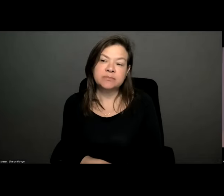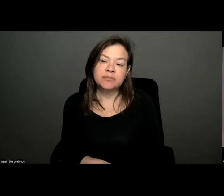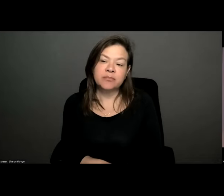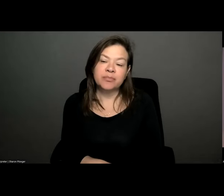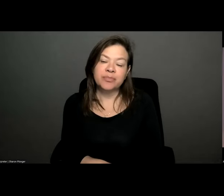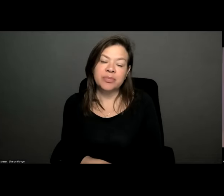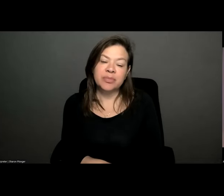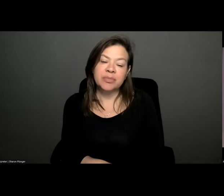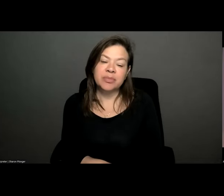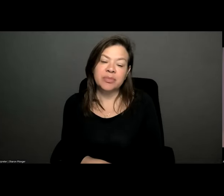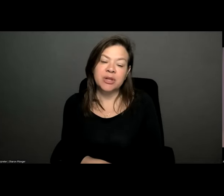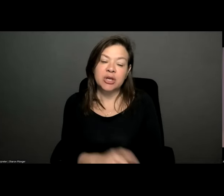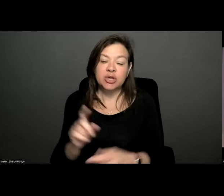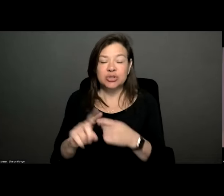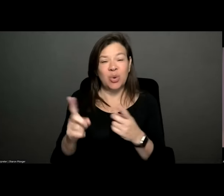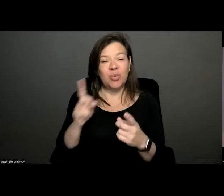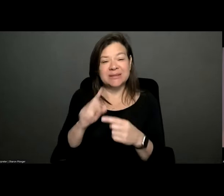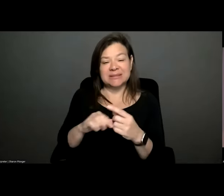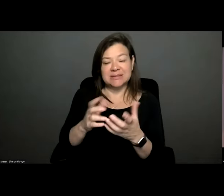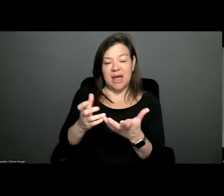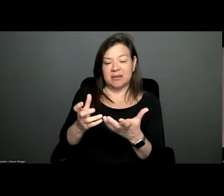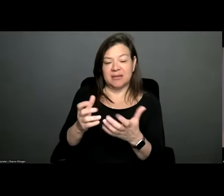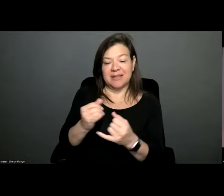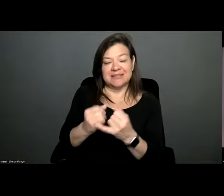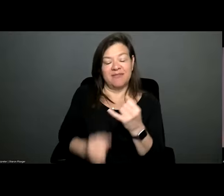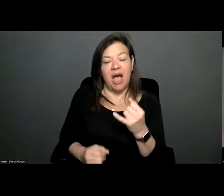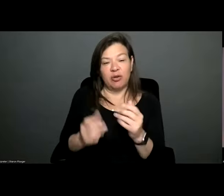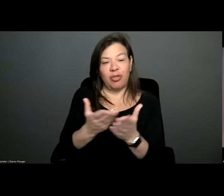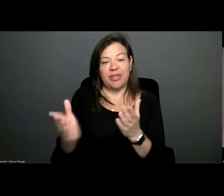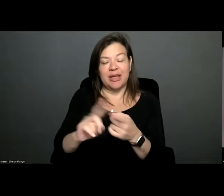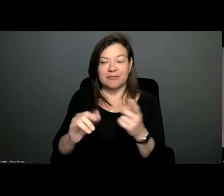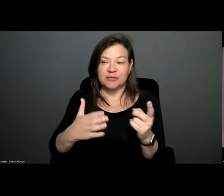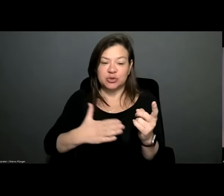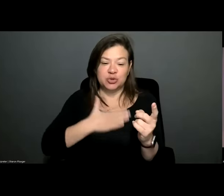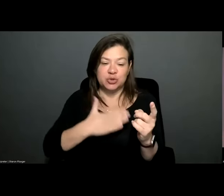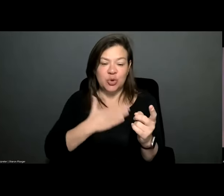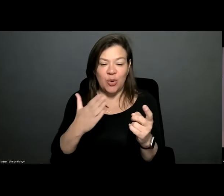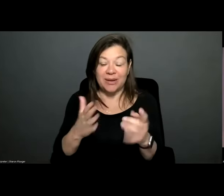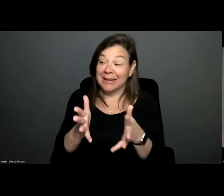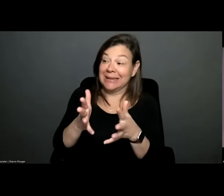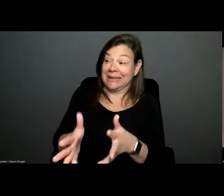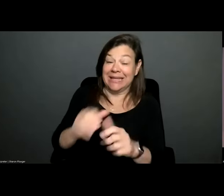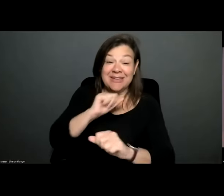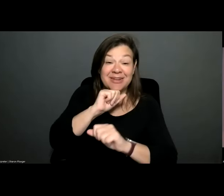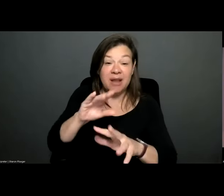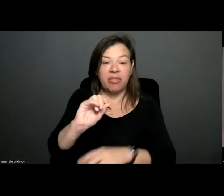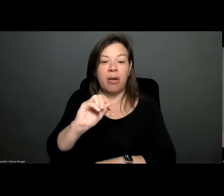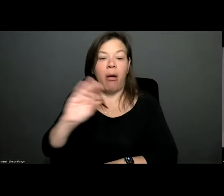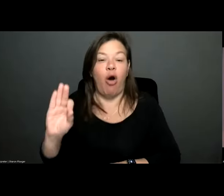for this final product of joy, as Lloyd was saying, like, leave nothing off the stage in some way.